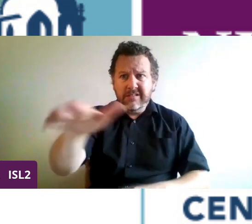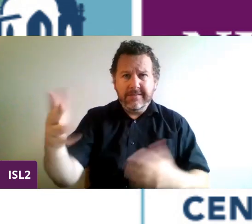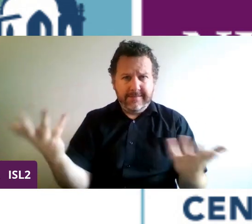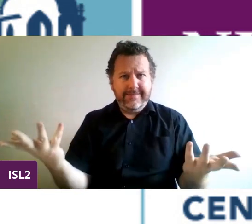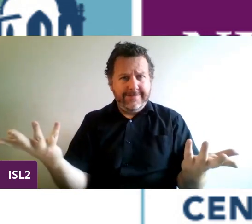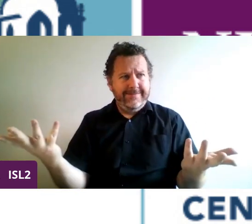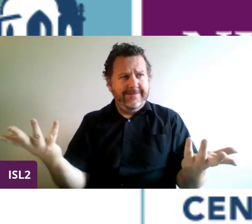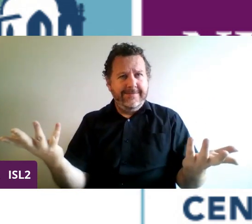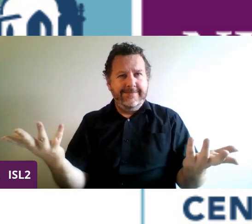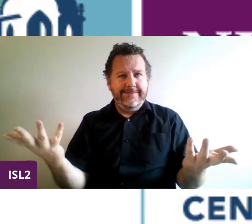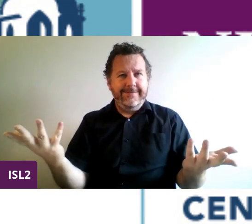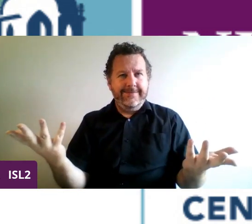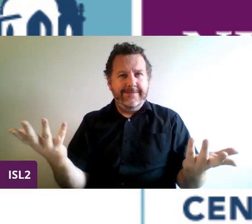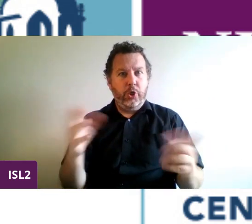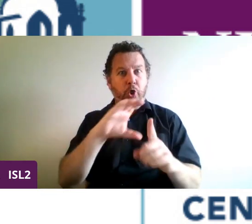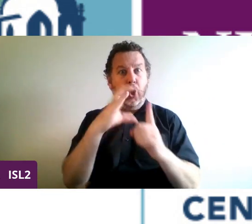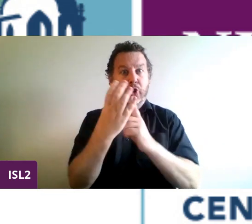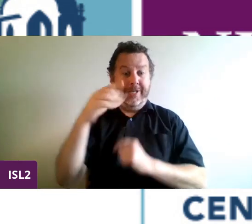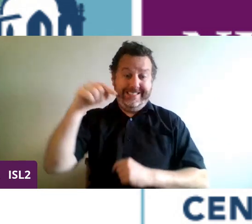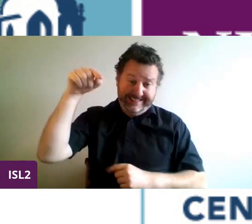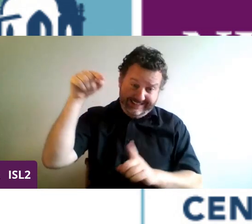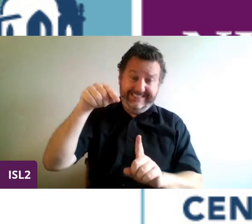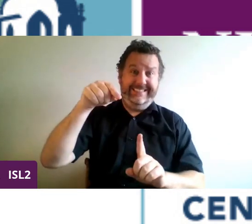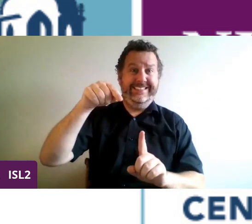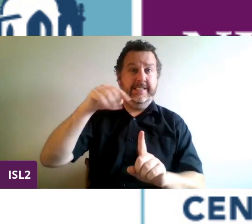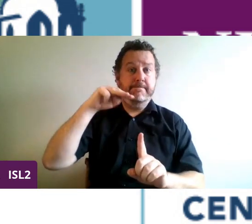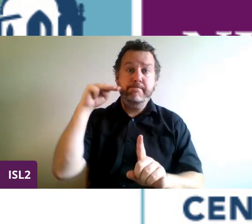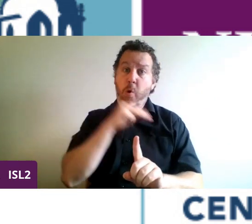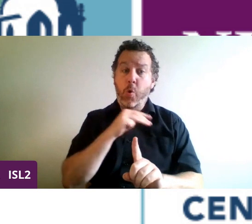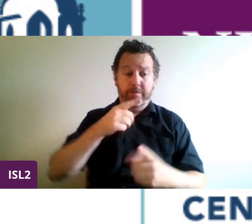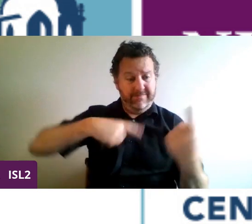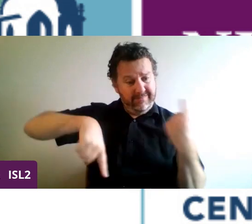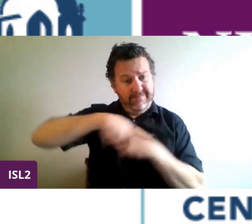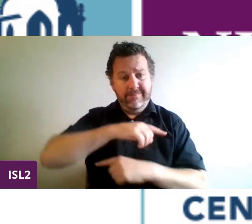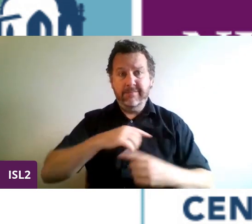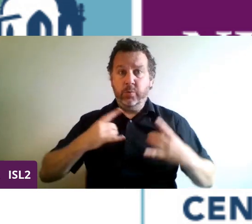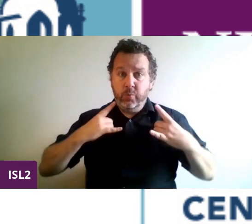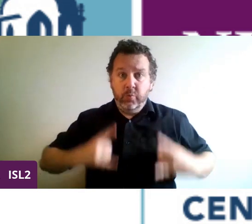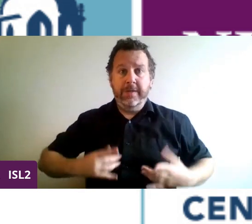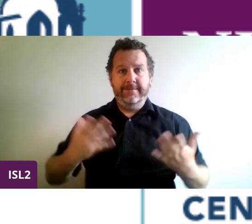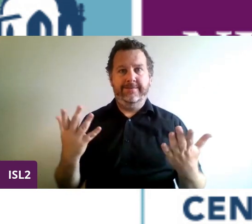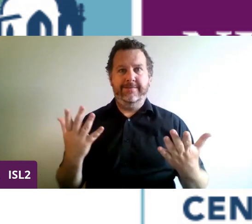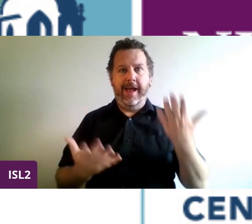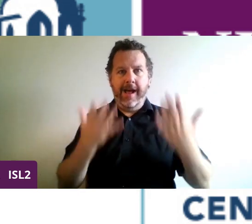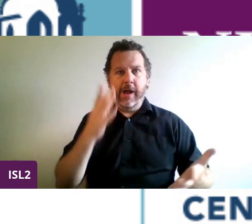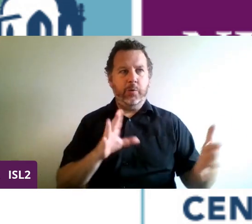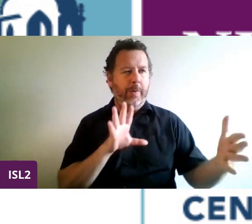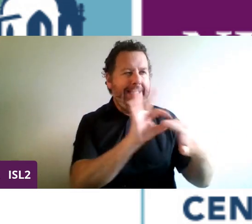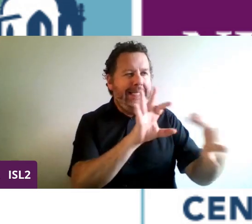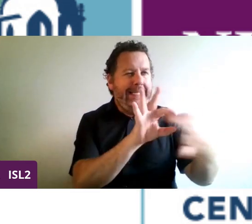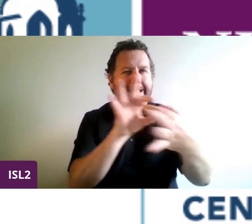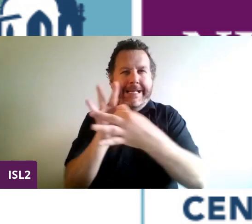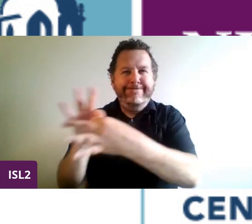in our connections as human beings with each other.